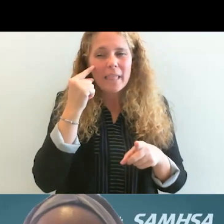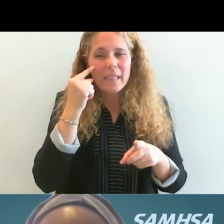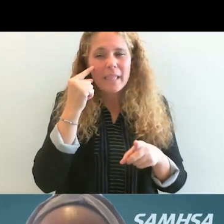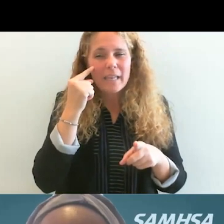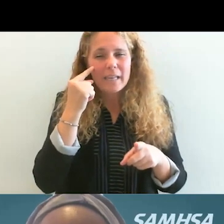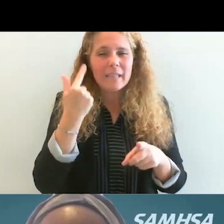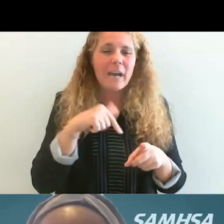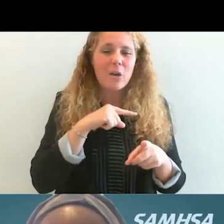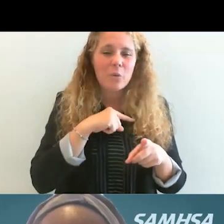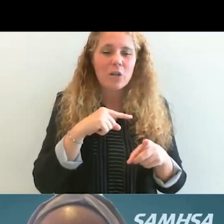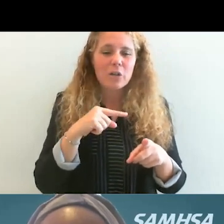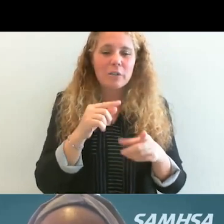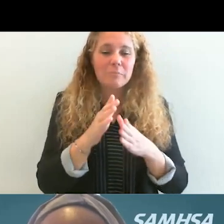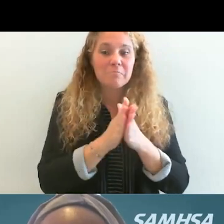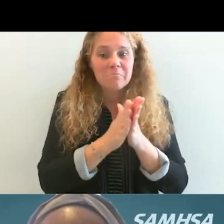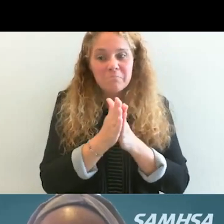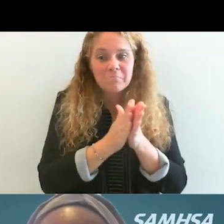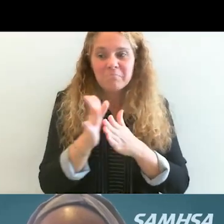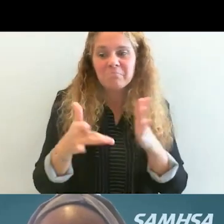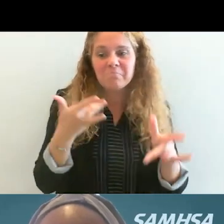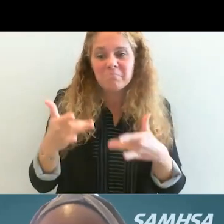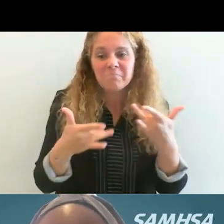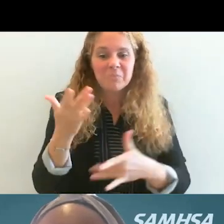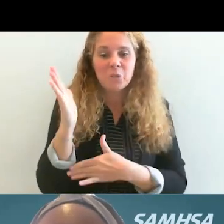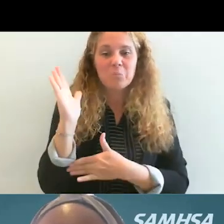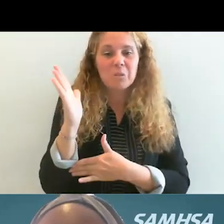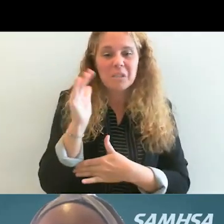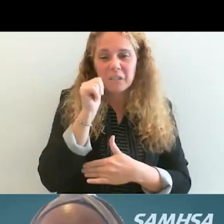FORWARD TO PRESENTING TOMORROW AFTERNOON.